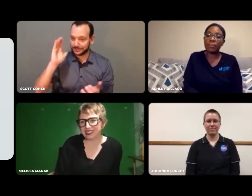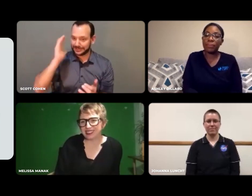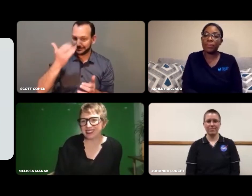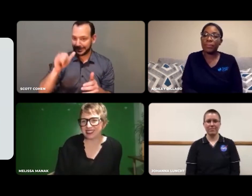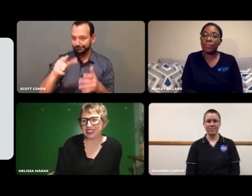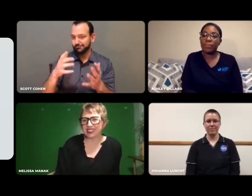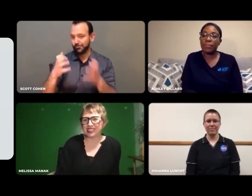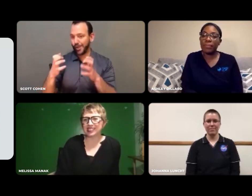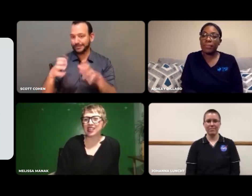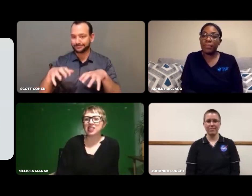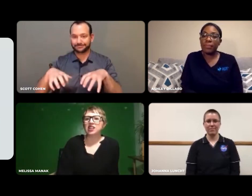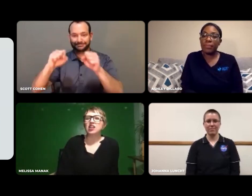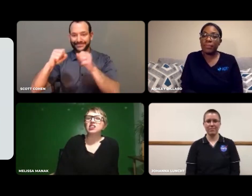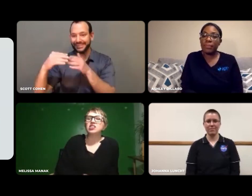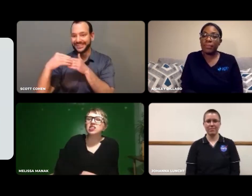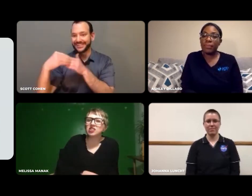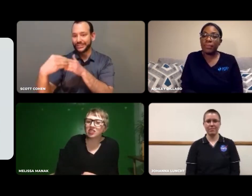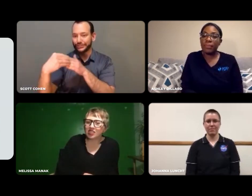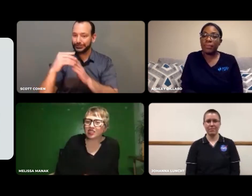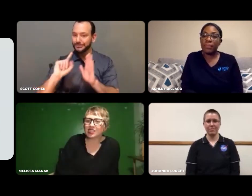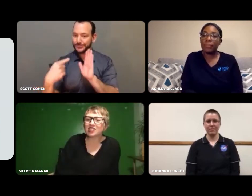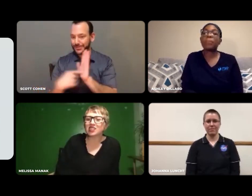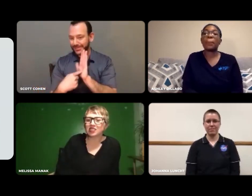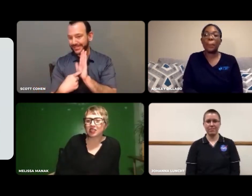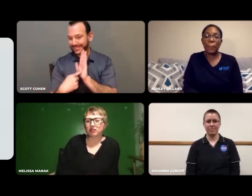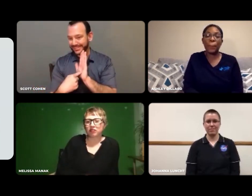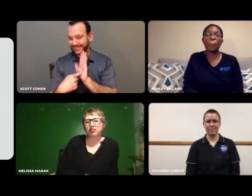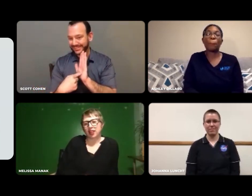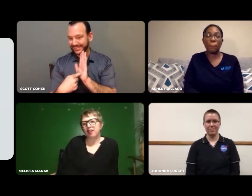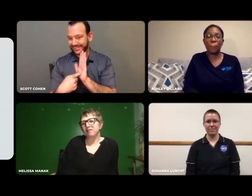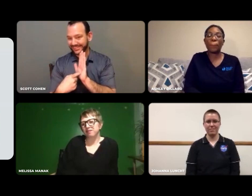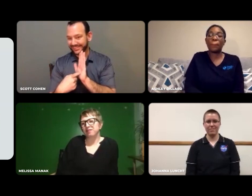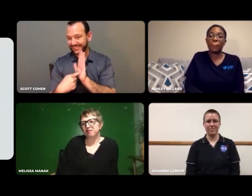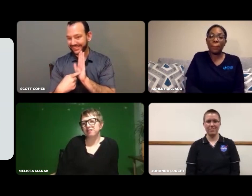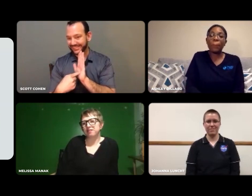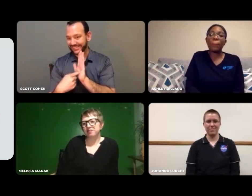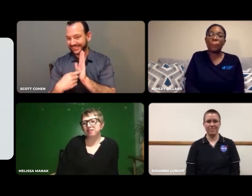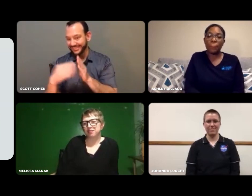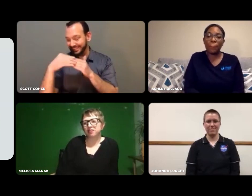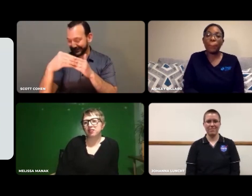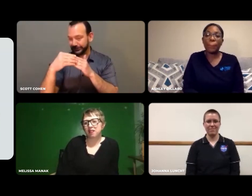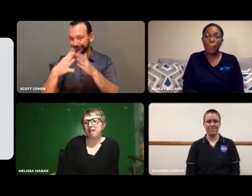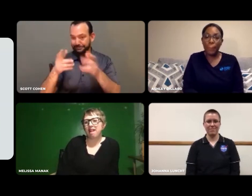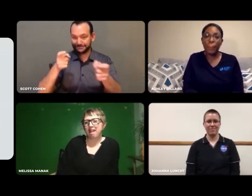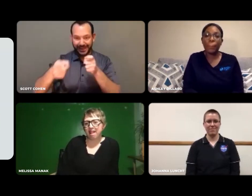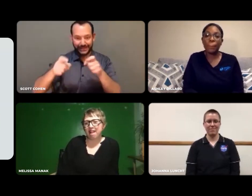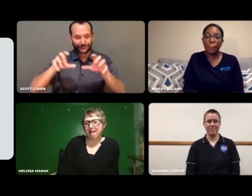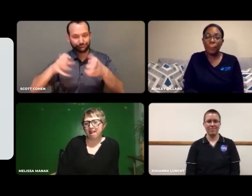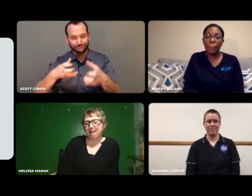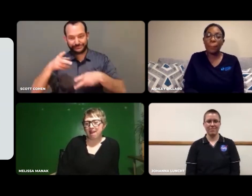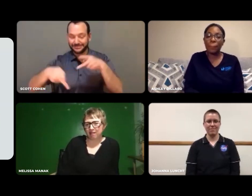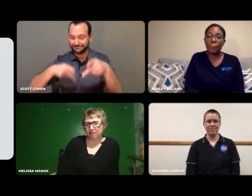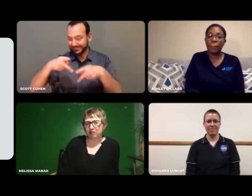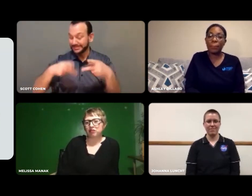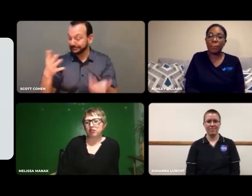I sense you'd like to take on a leadership role, managing a group of people?